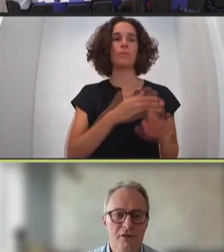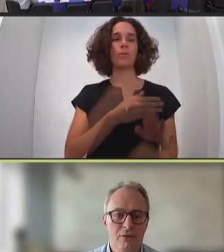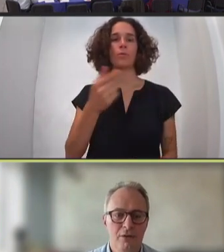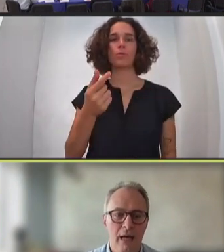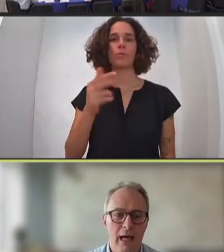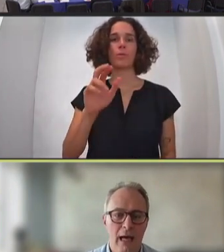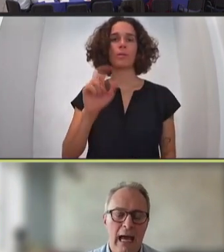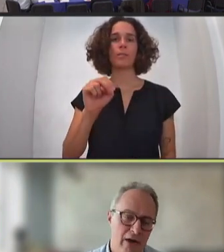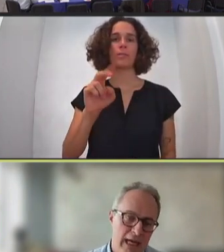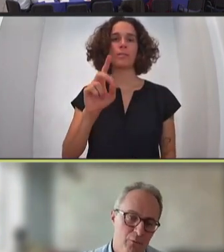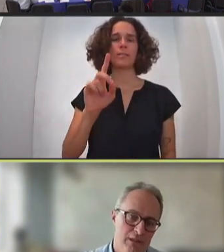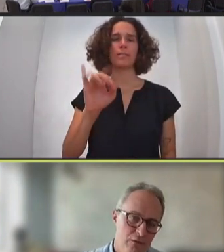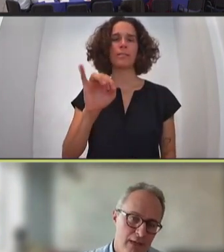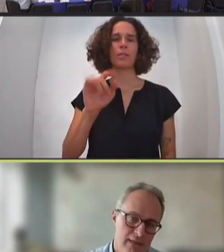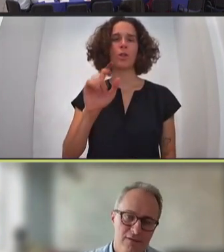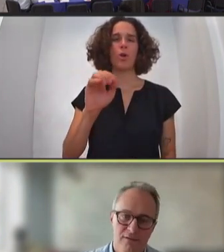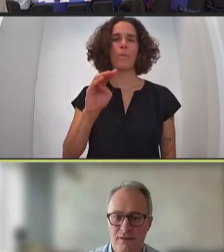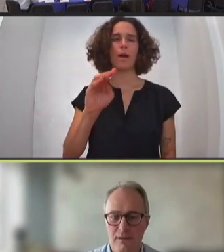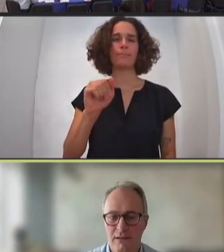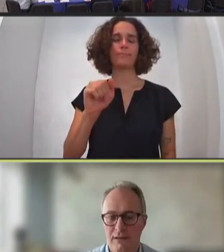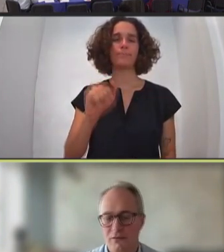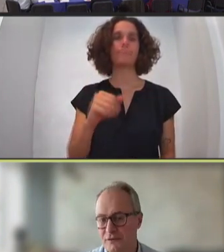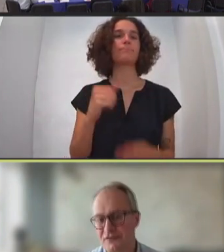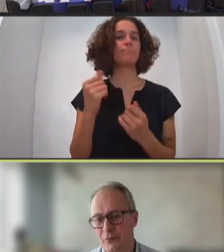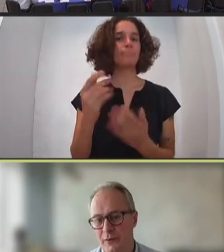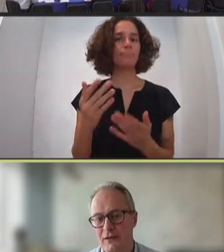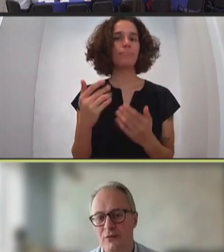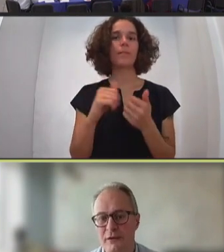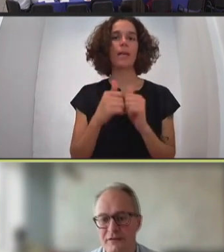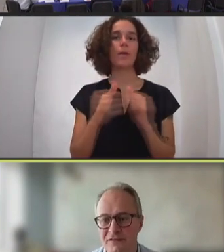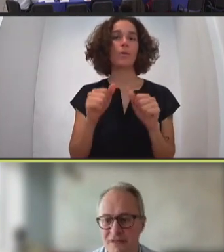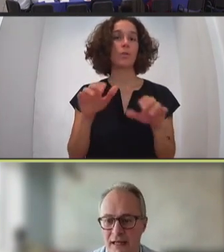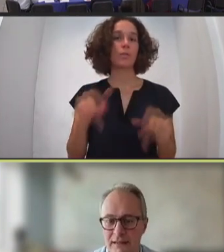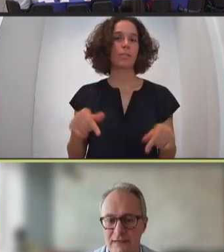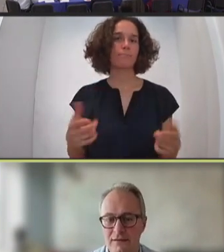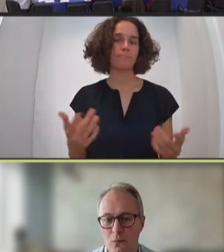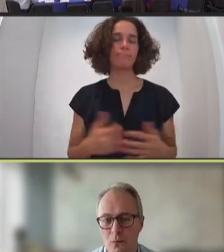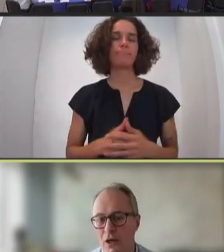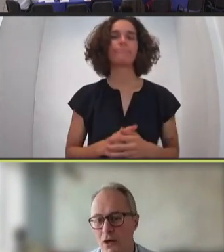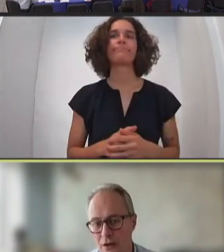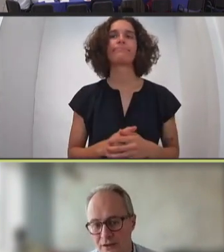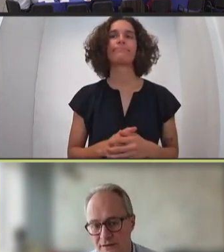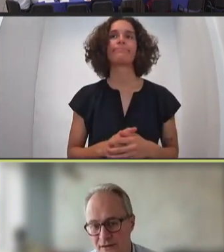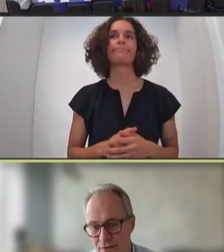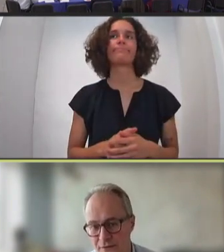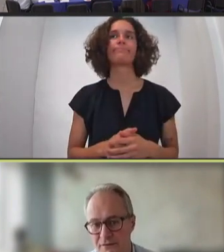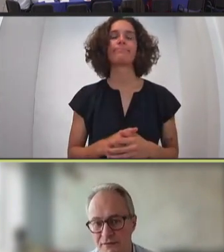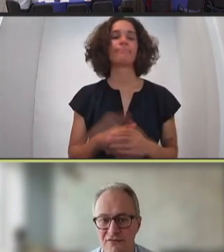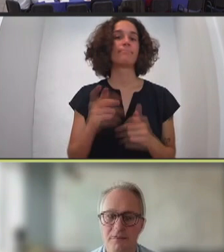So, how can we do that? You know, first of all, we need to understand what are the differences